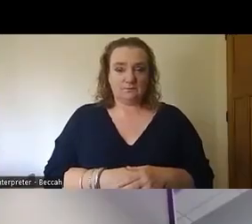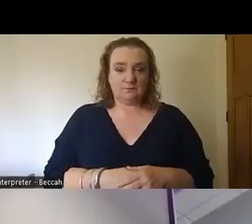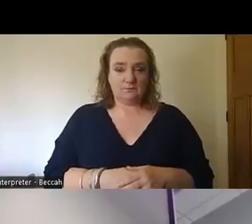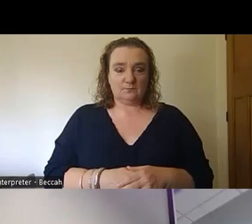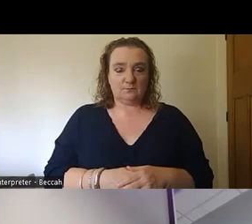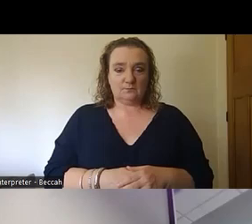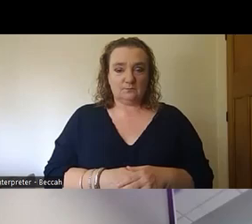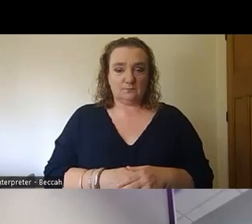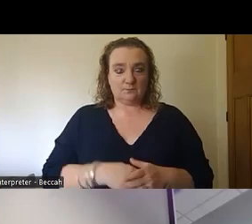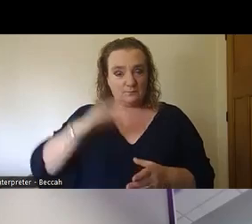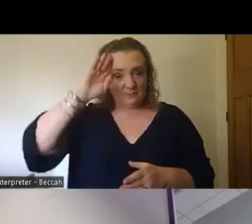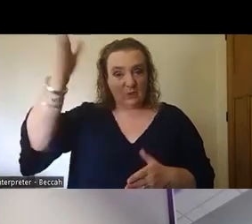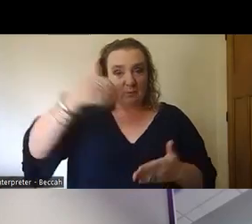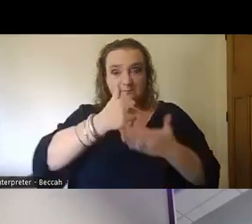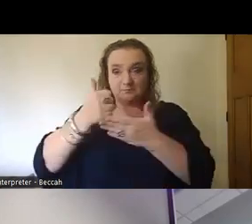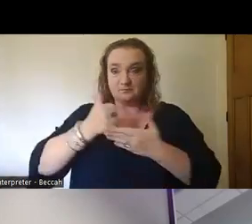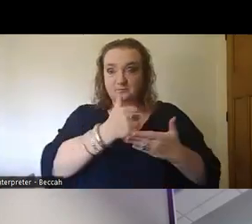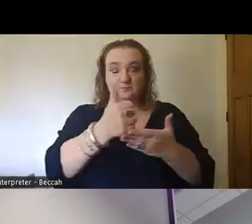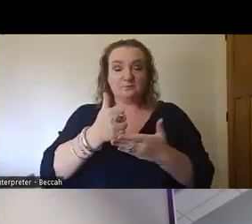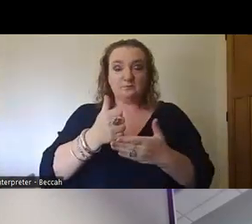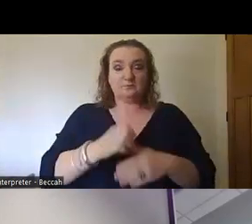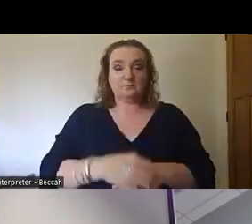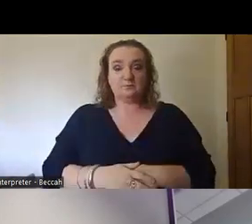(speaking foreign language)